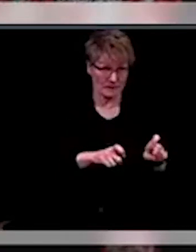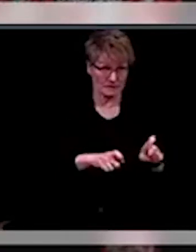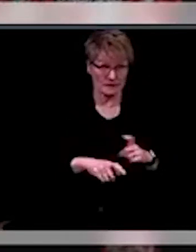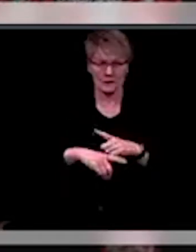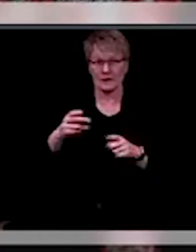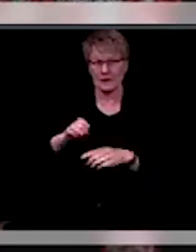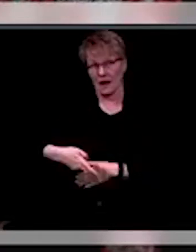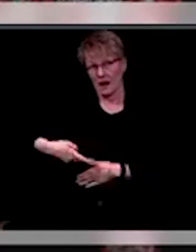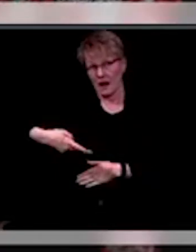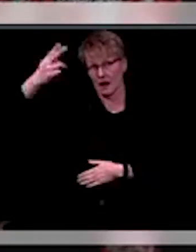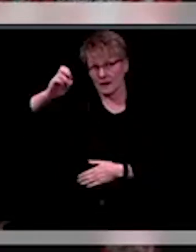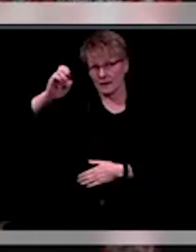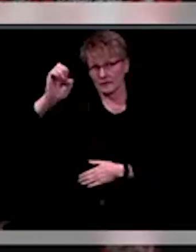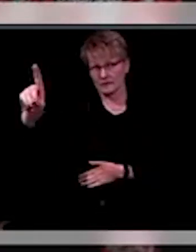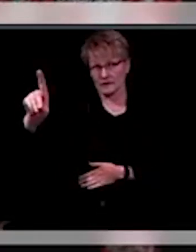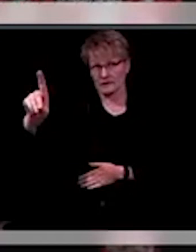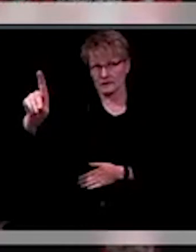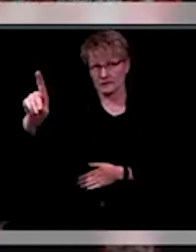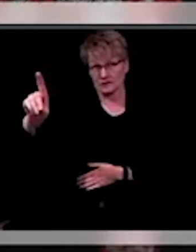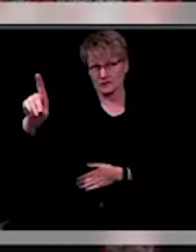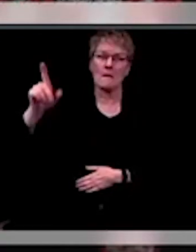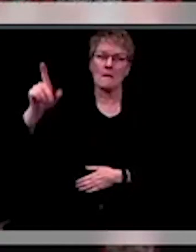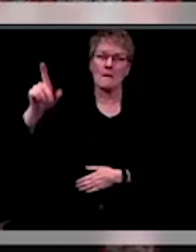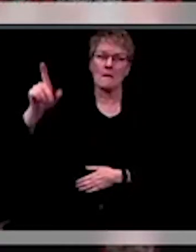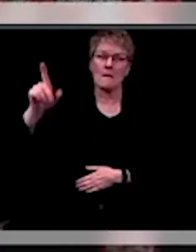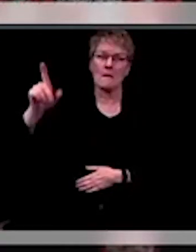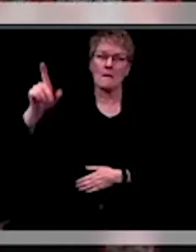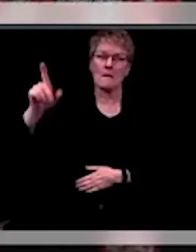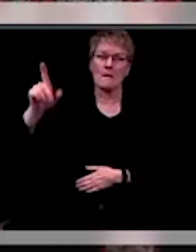in a purple tier, they have to be closed for in person lectures and student gatherings.